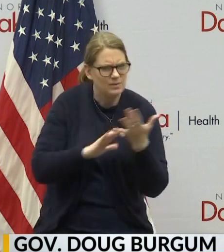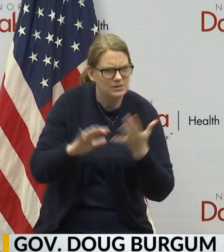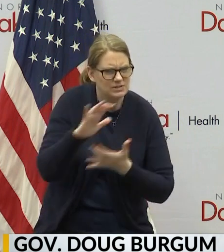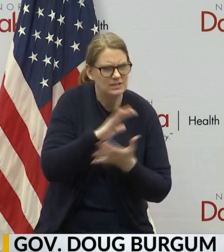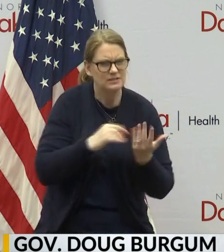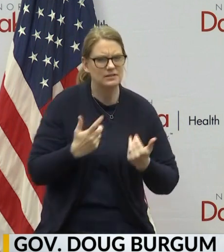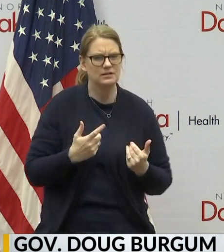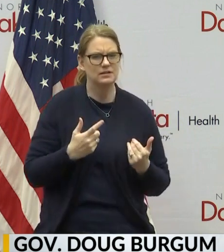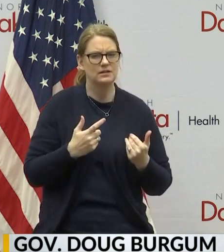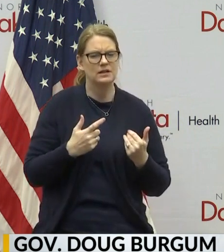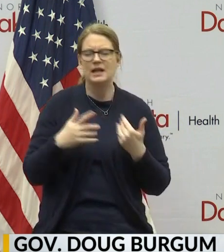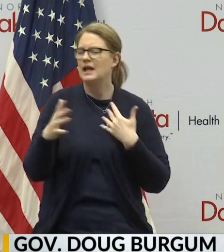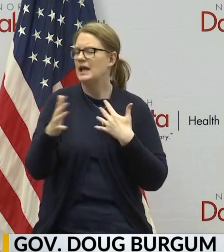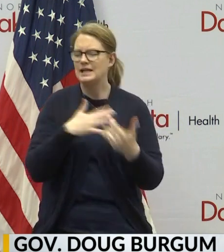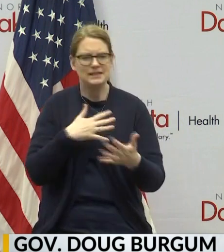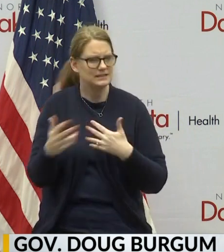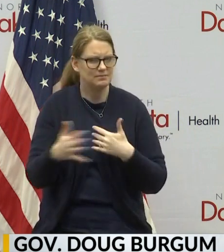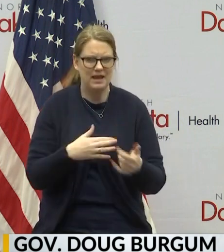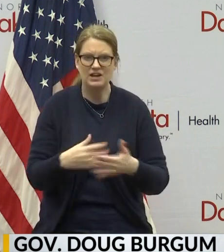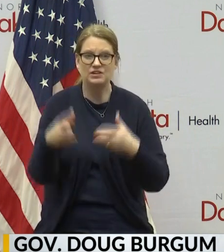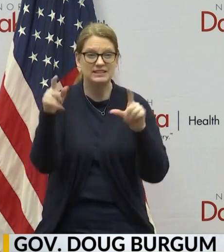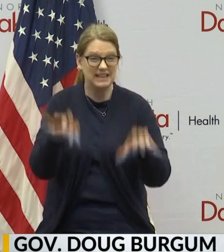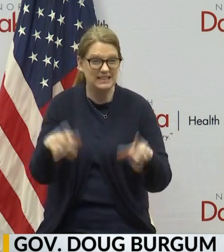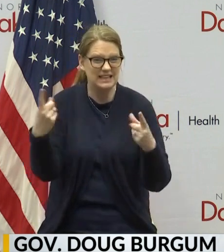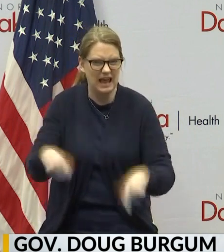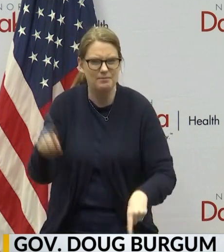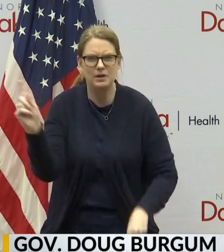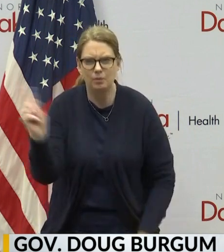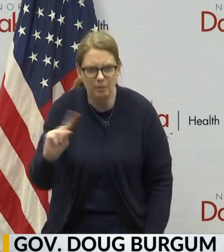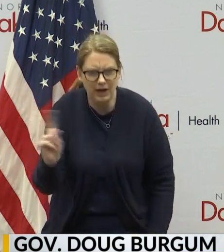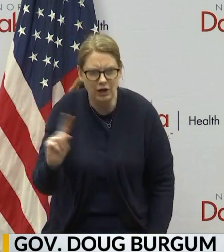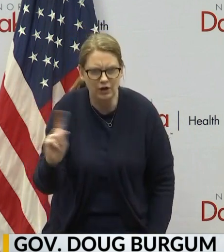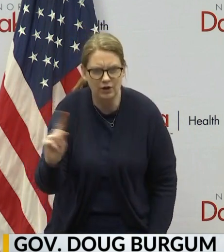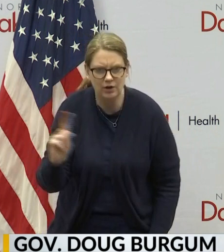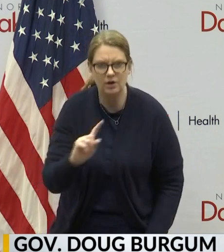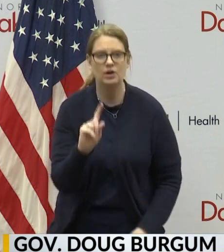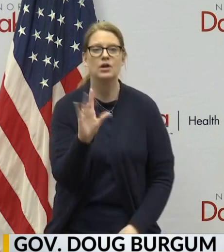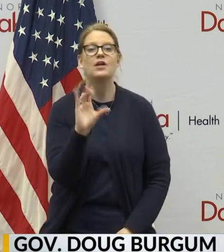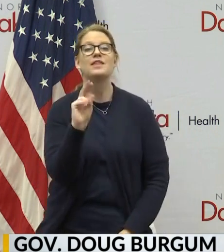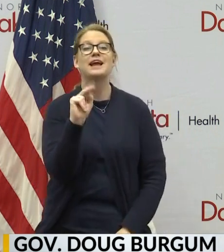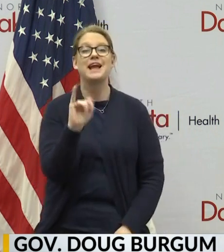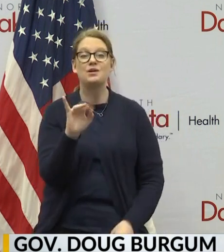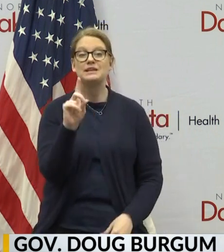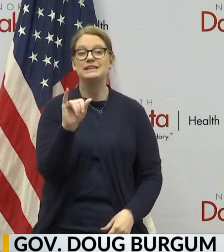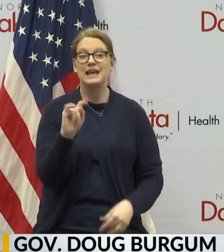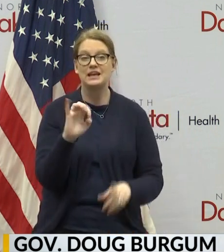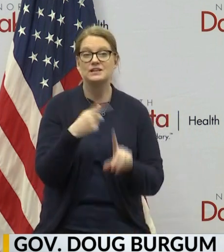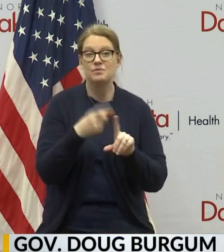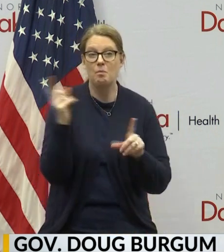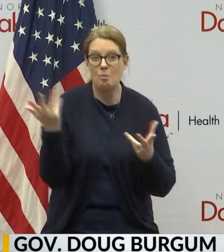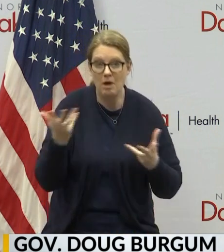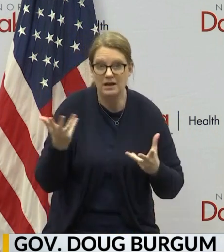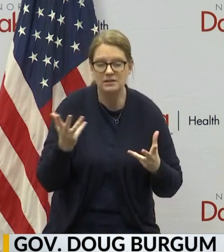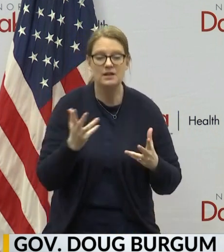WE SHOW WHERE THE POSITIVES ARE, AGAIN, THERE'S STILL SOME CONFUSION THAT THE POSITIVES ARE